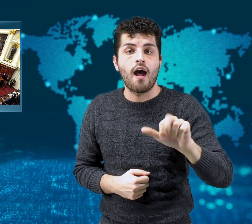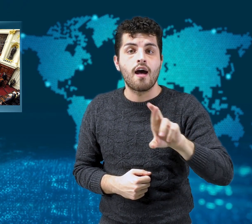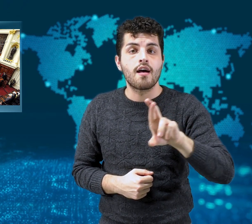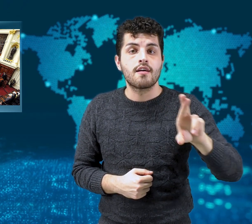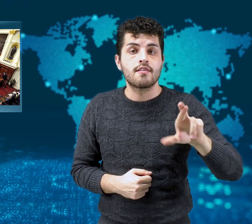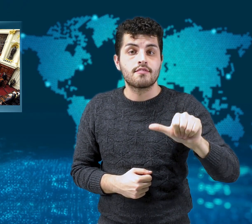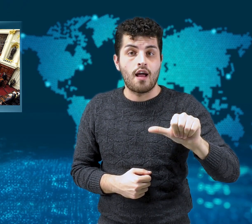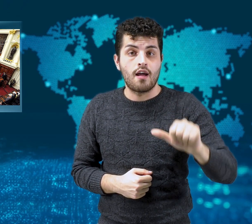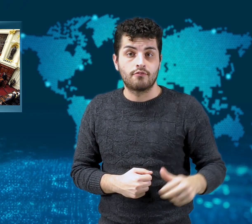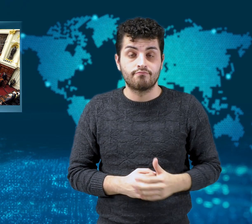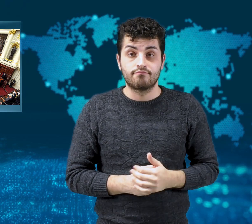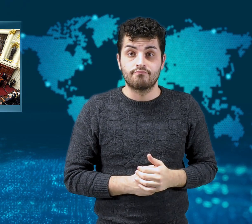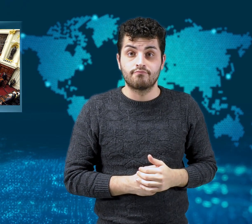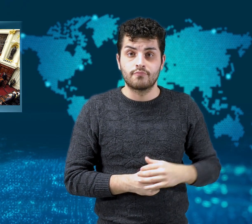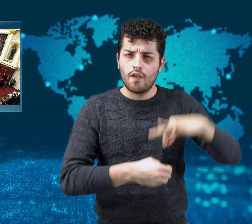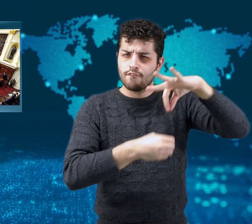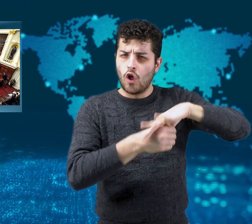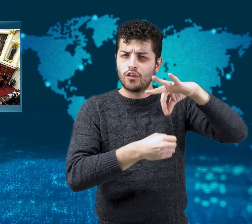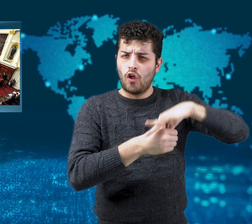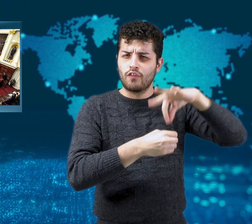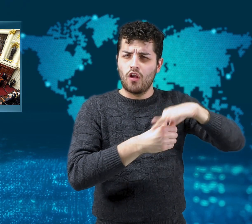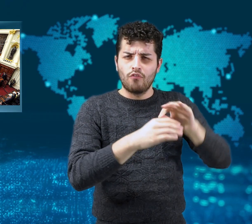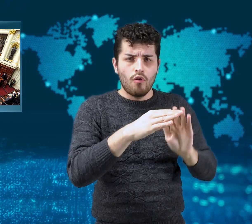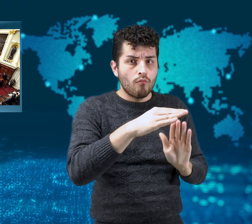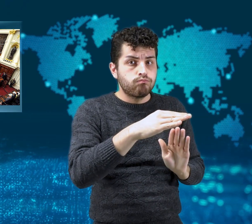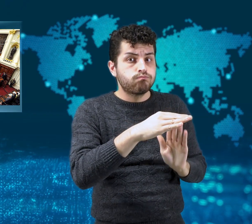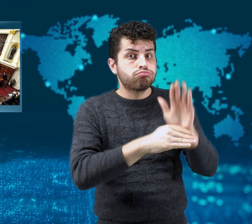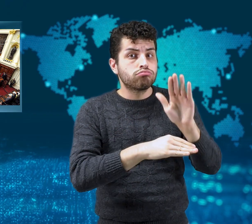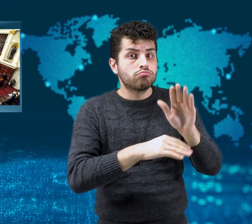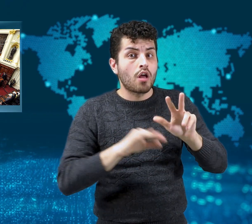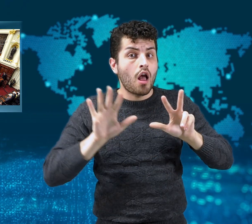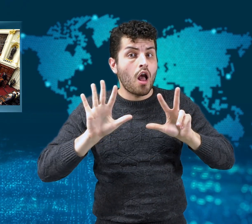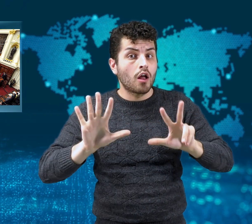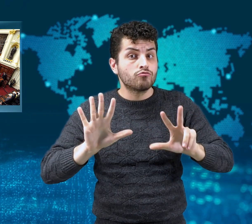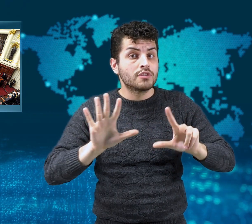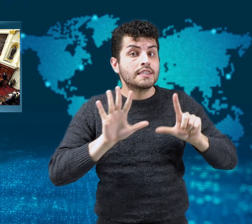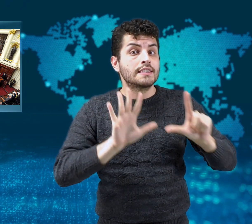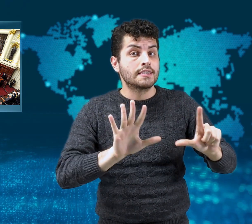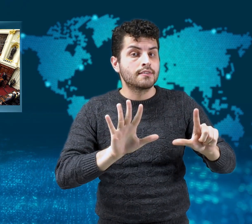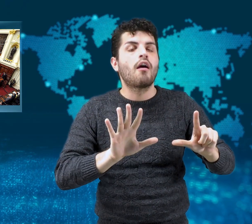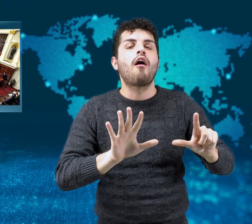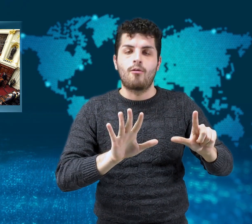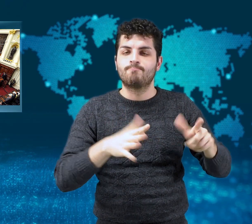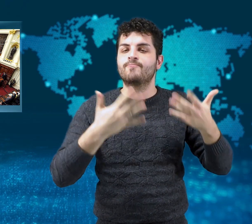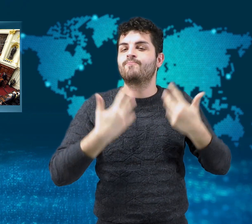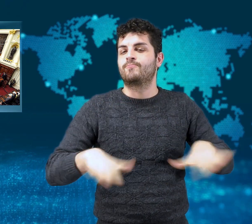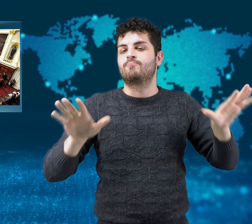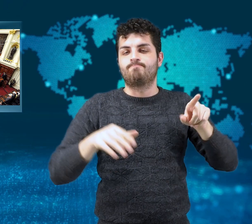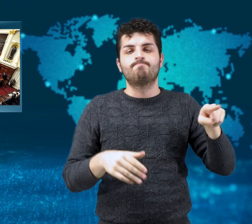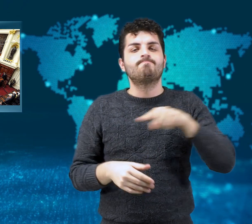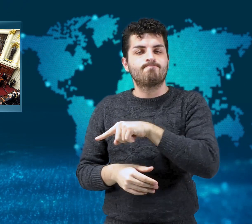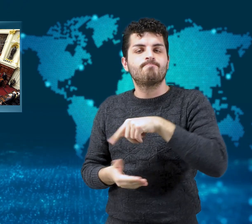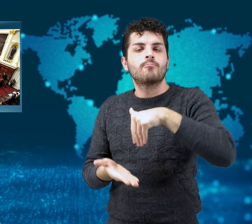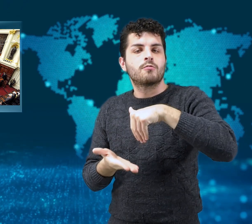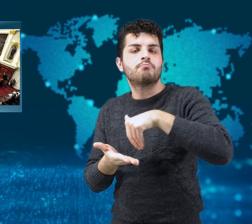There were 19 votes against the impeachment,